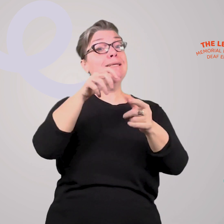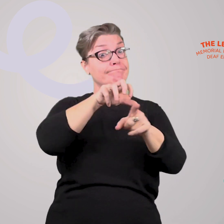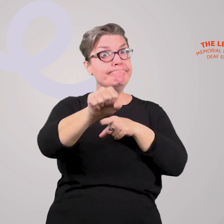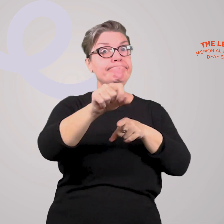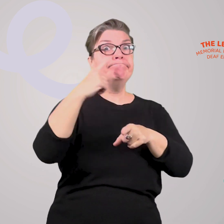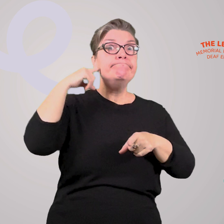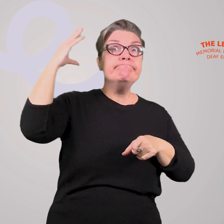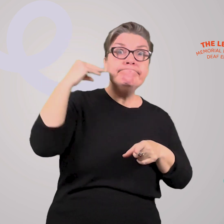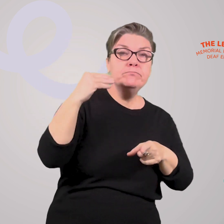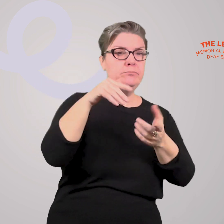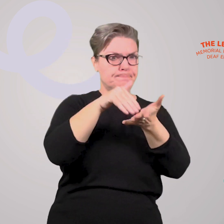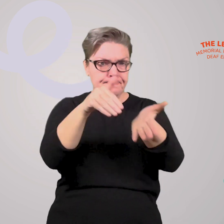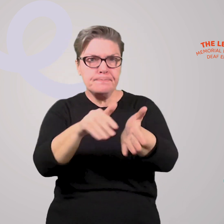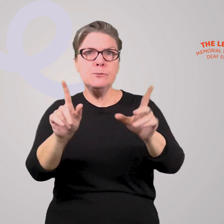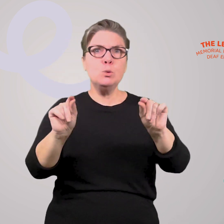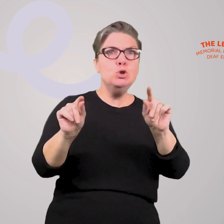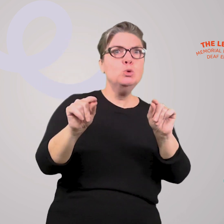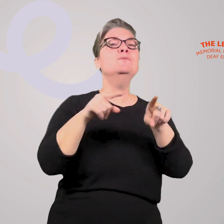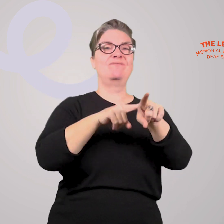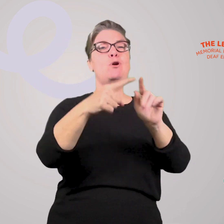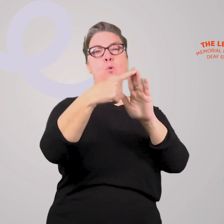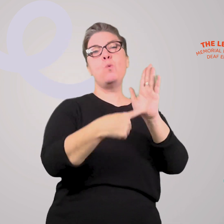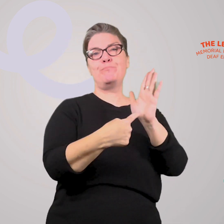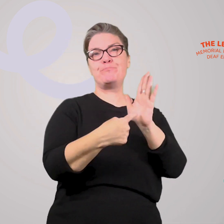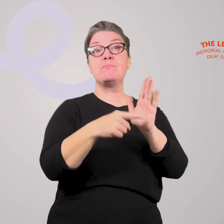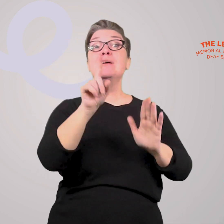in accordance with the law.